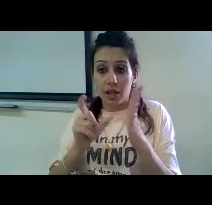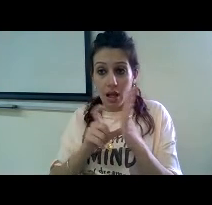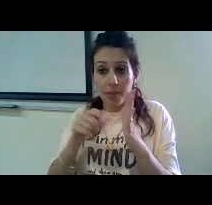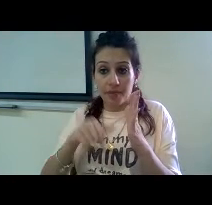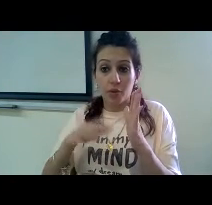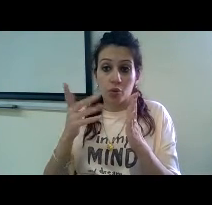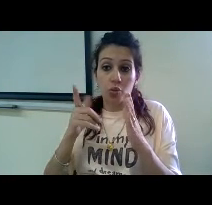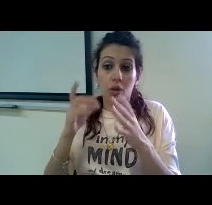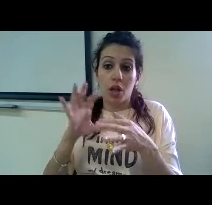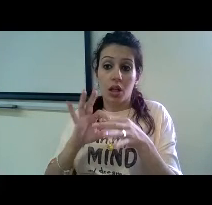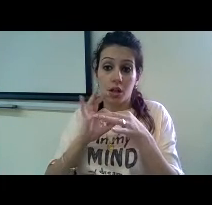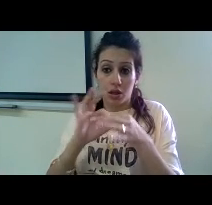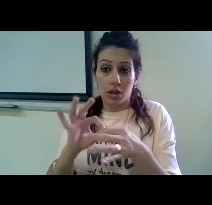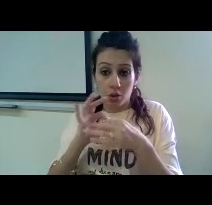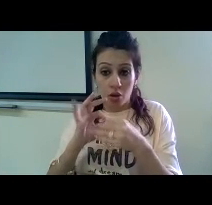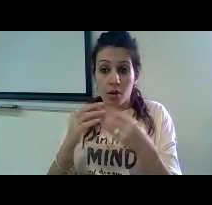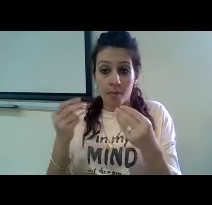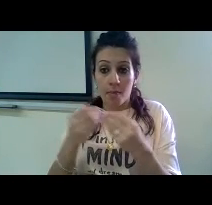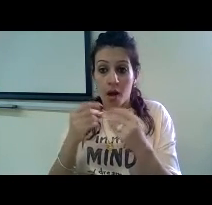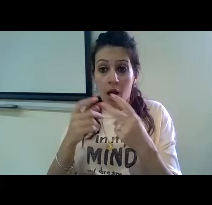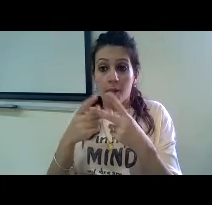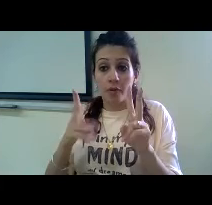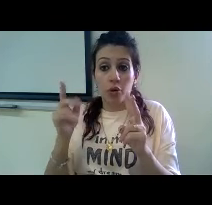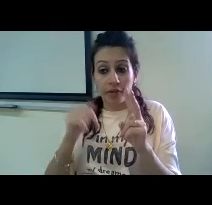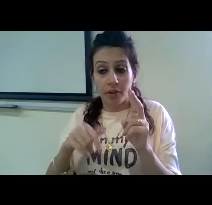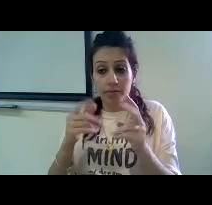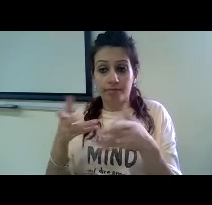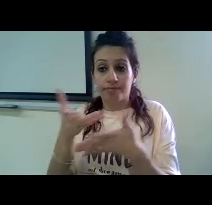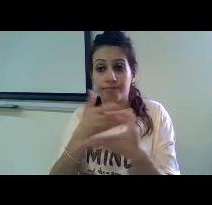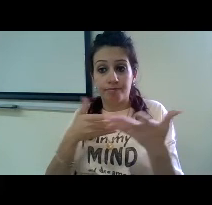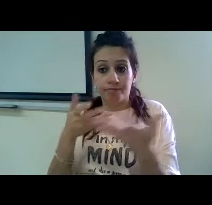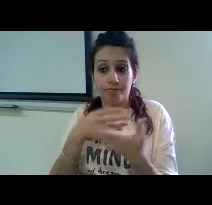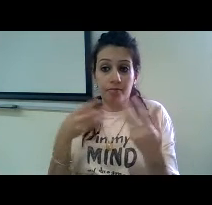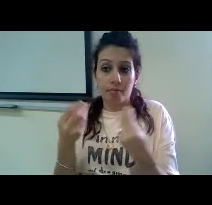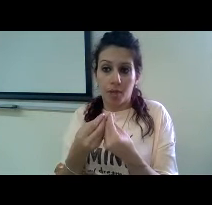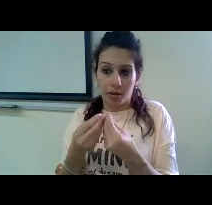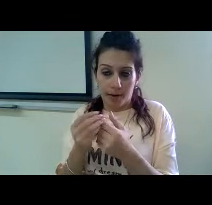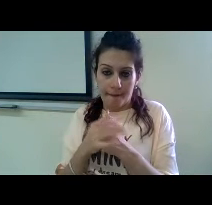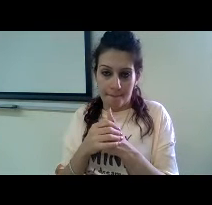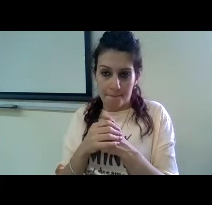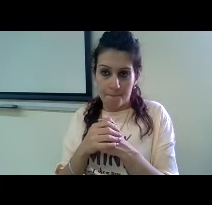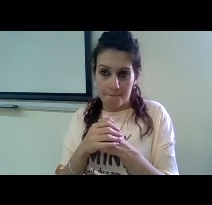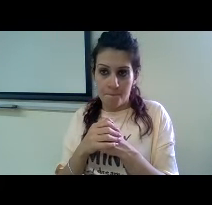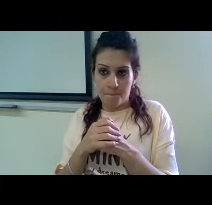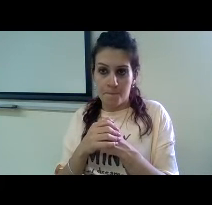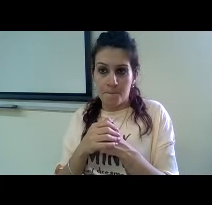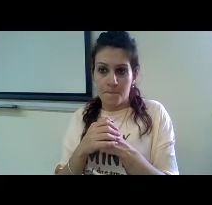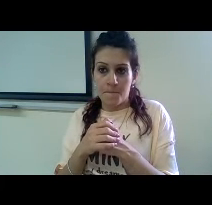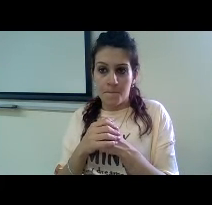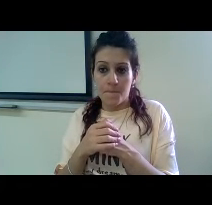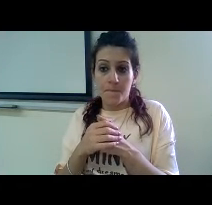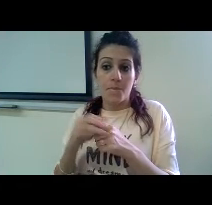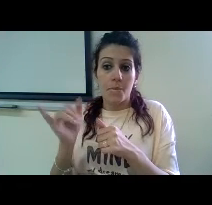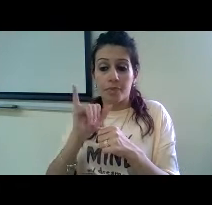how to partner with schools, to end up in collaborative planning,